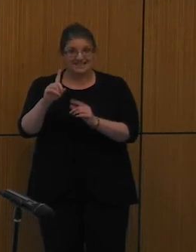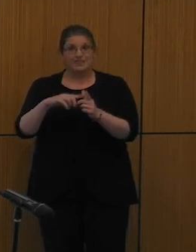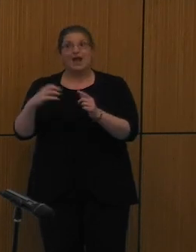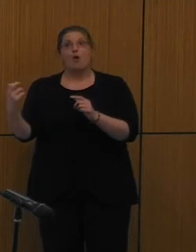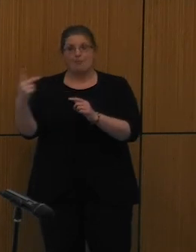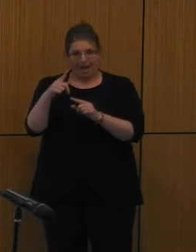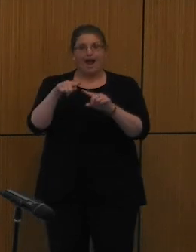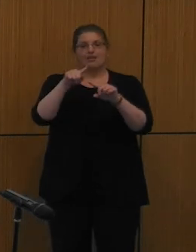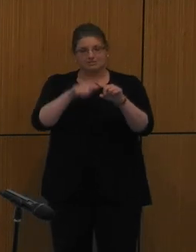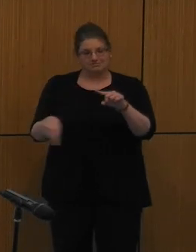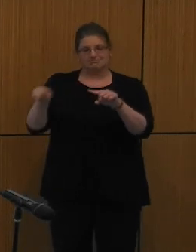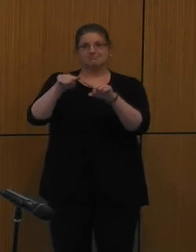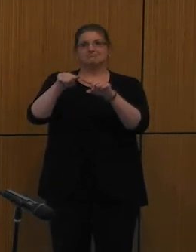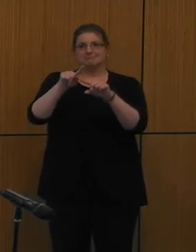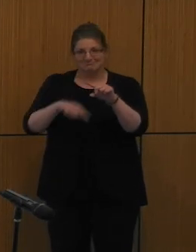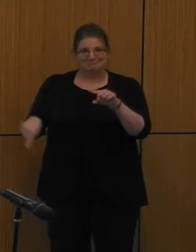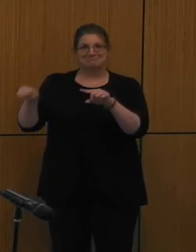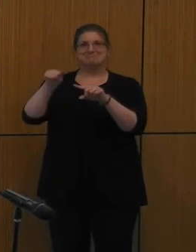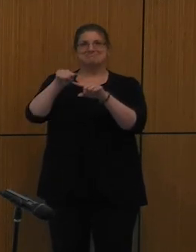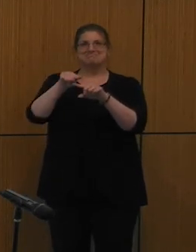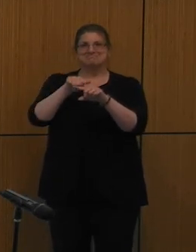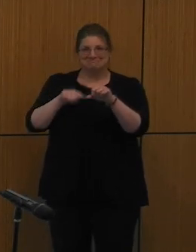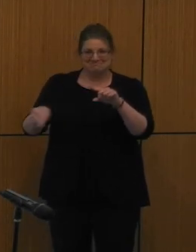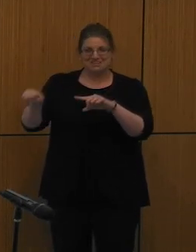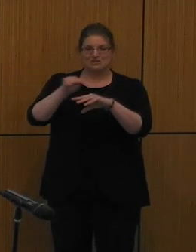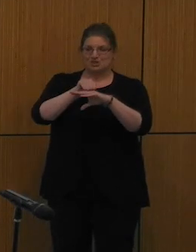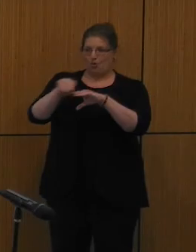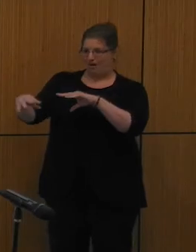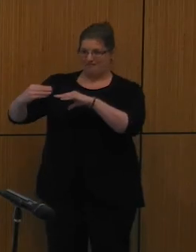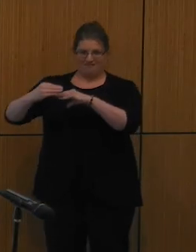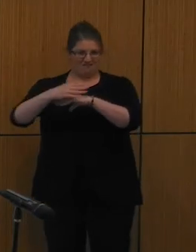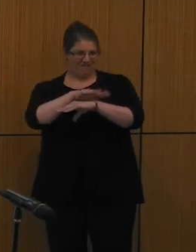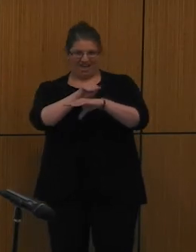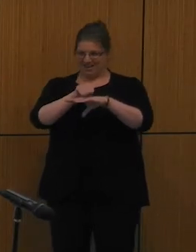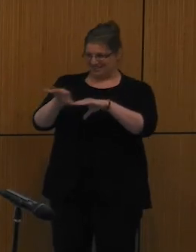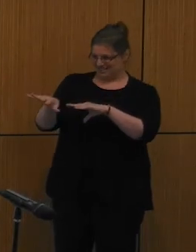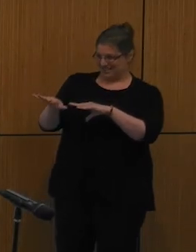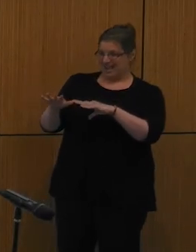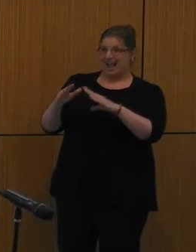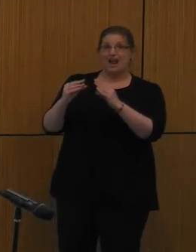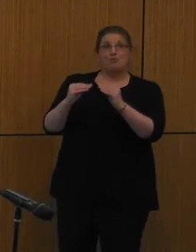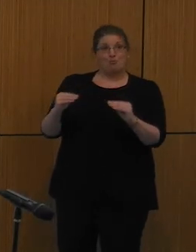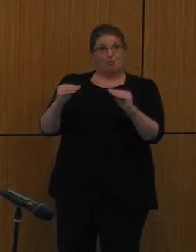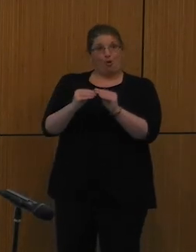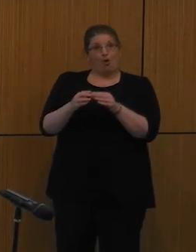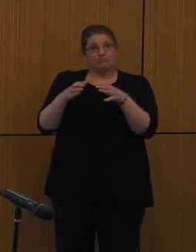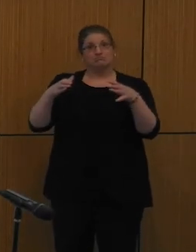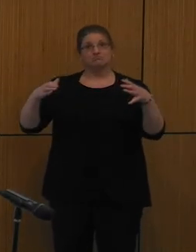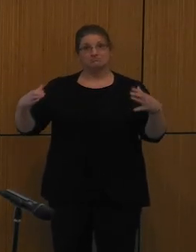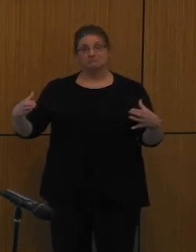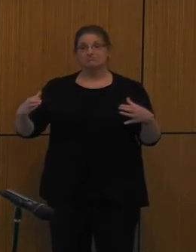So again you have this amplification effect and then you have the inhibitor come in and in the reaction.